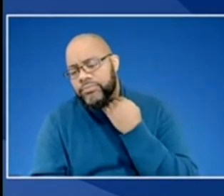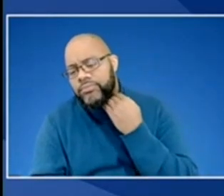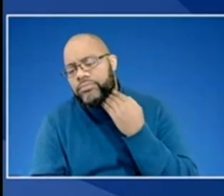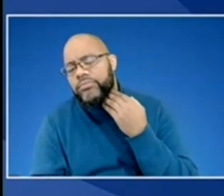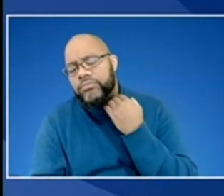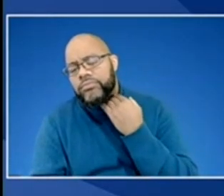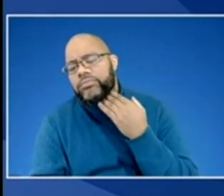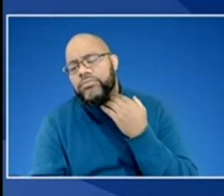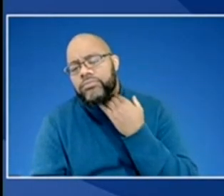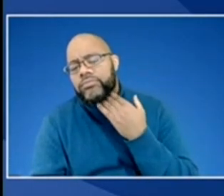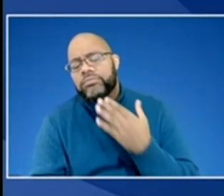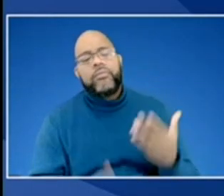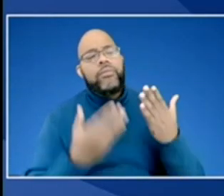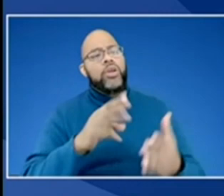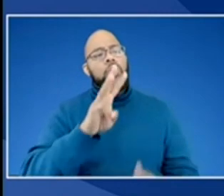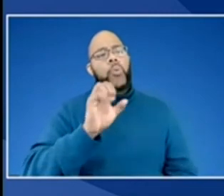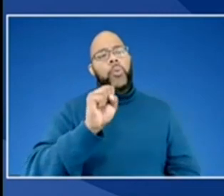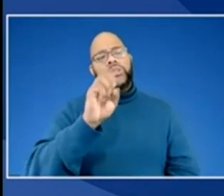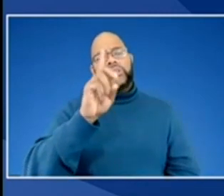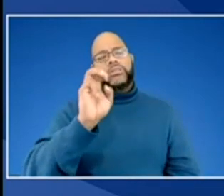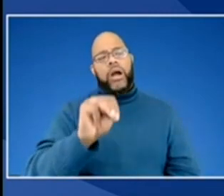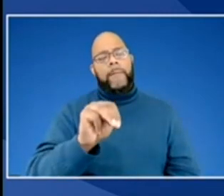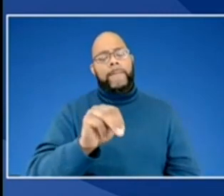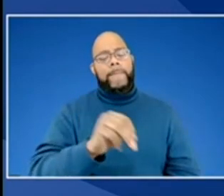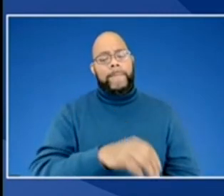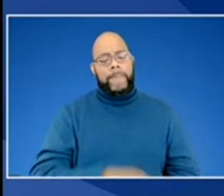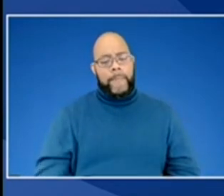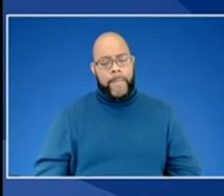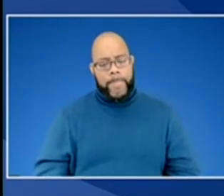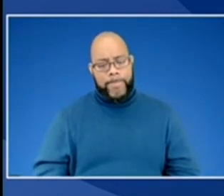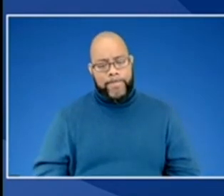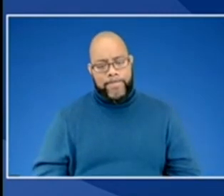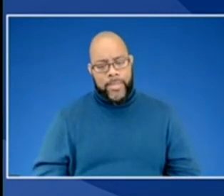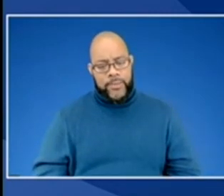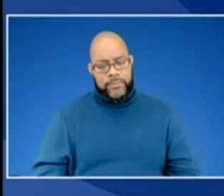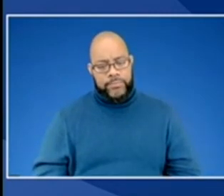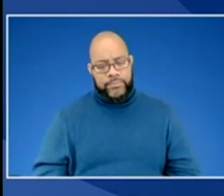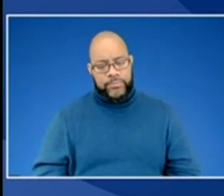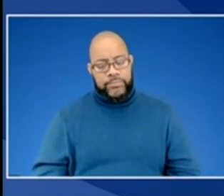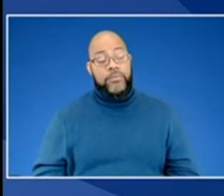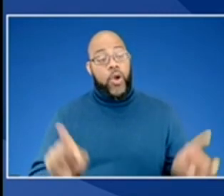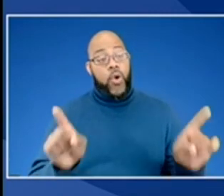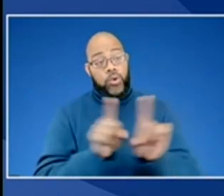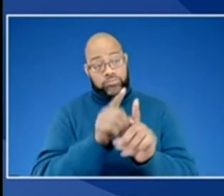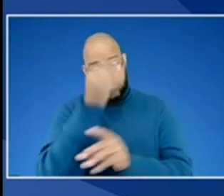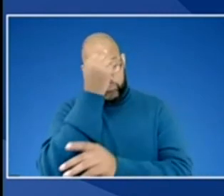Thank you, Wisdom. And as a note, Jalil Bishop will be